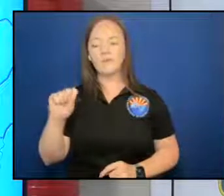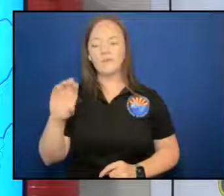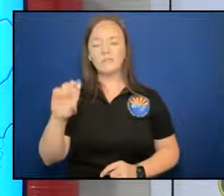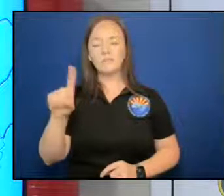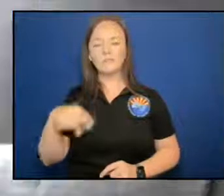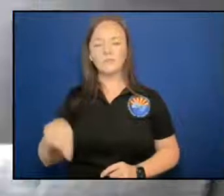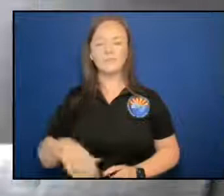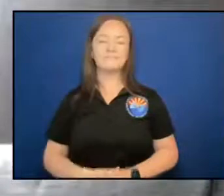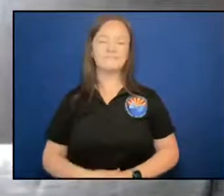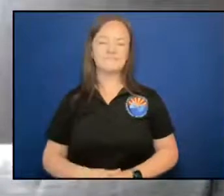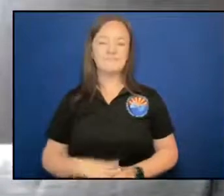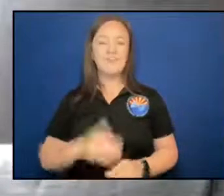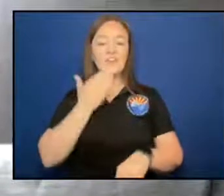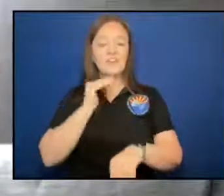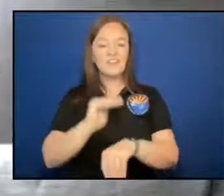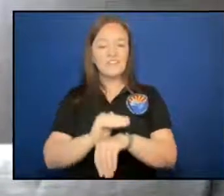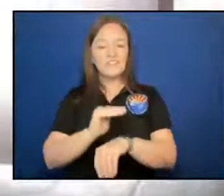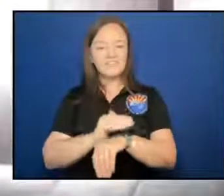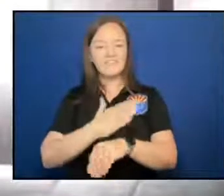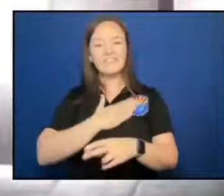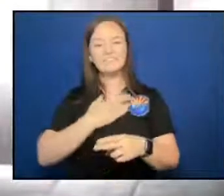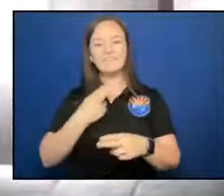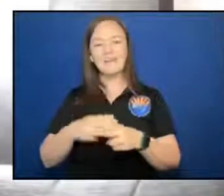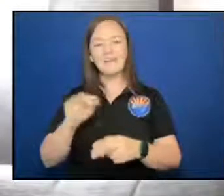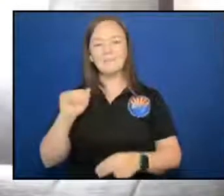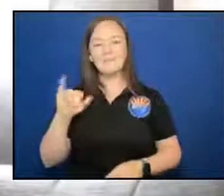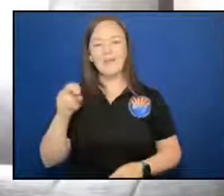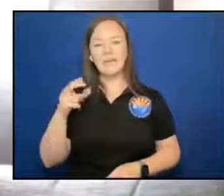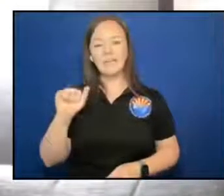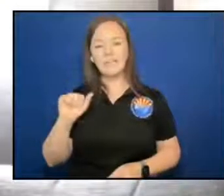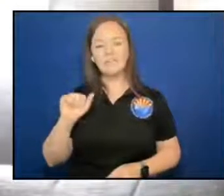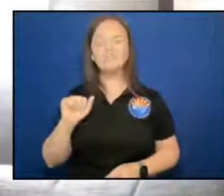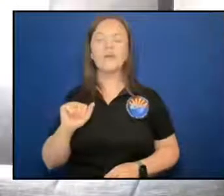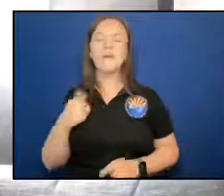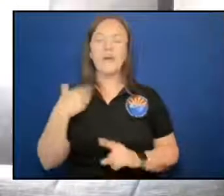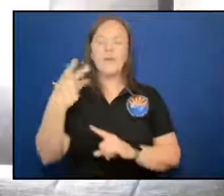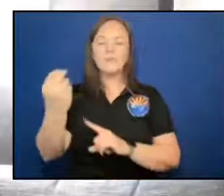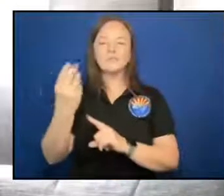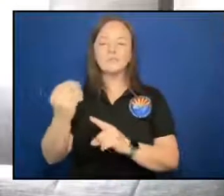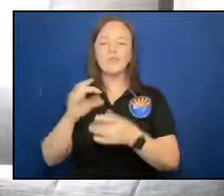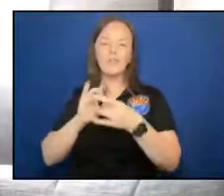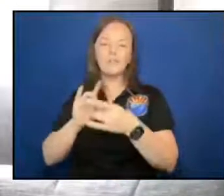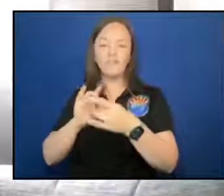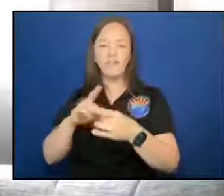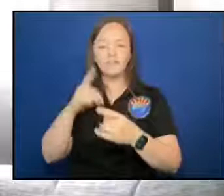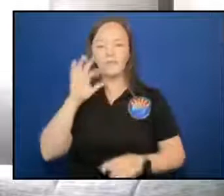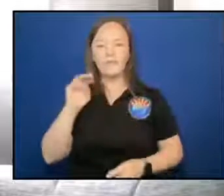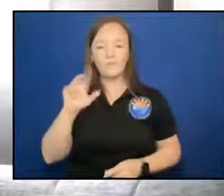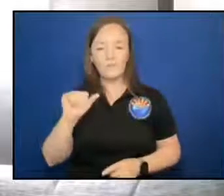ON THE GROUND BURNS AND WHAT WILL HAPPEN IS TAKES AWAY COMPLETELY THAT OPPORTUNITY FOR THE WATER TO